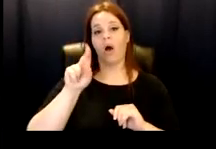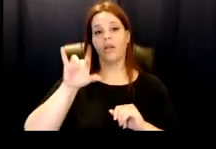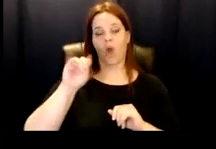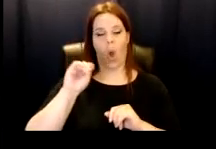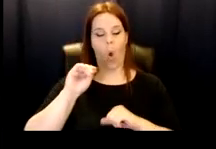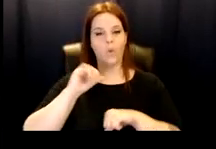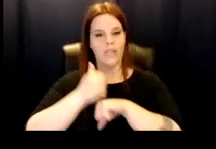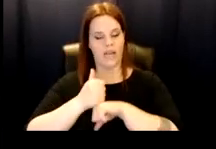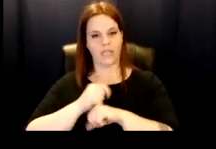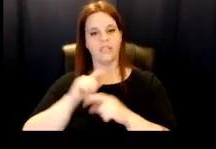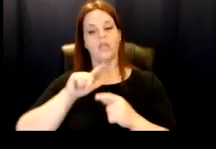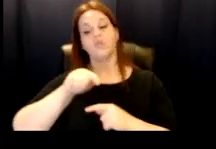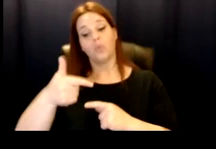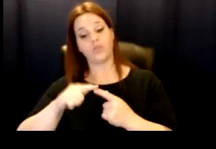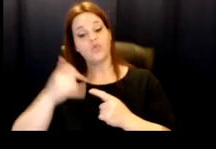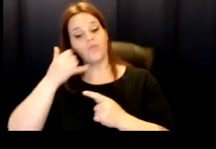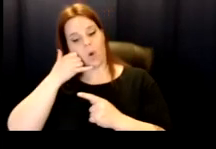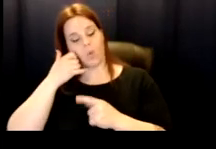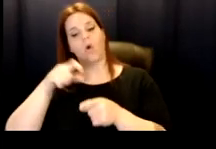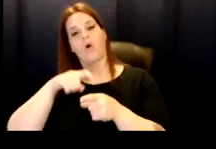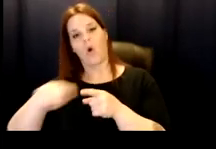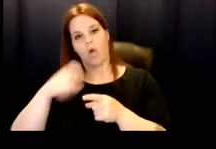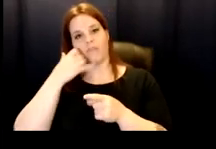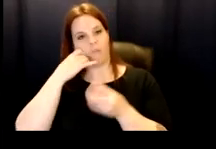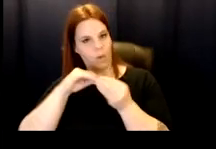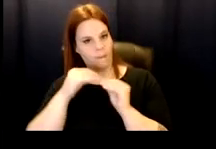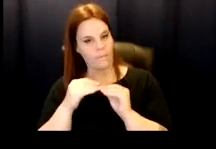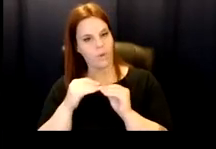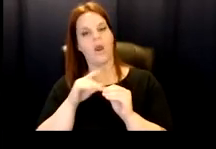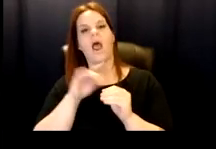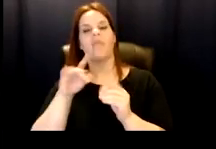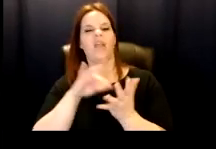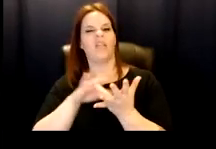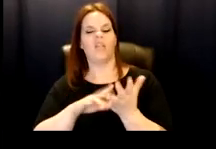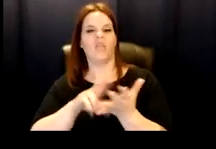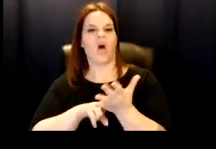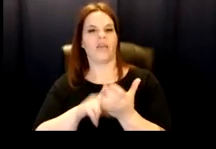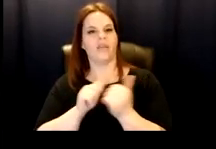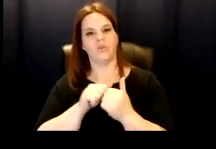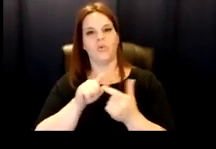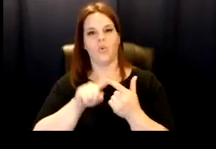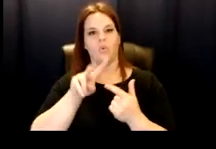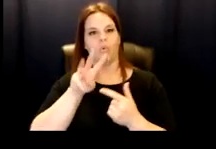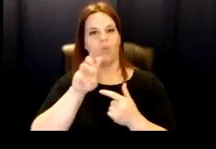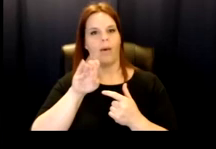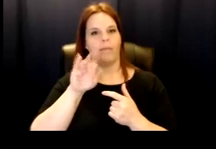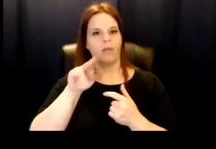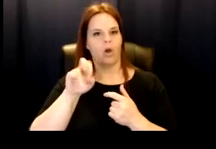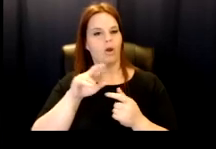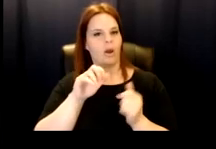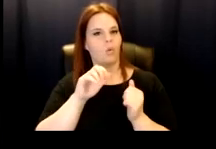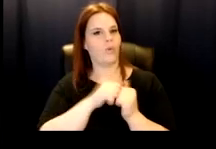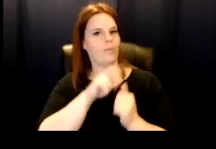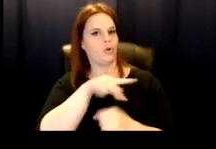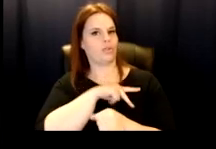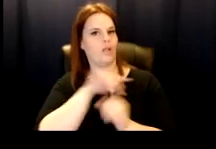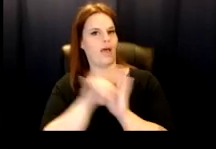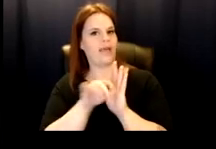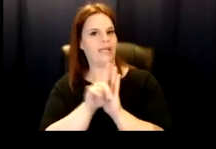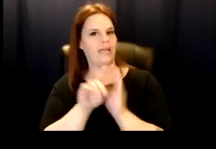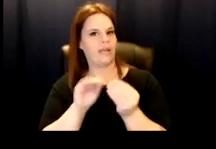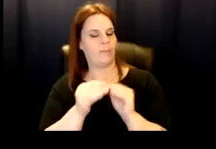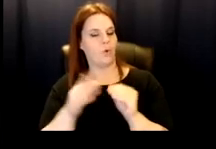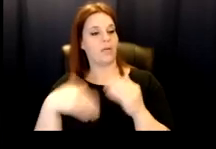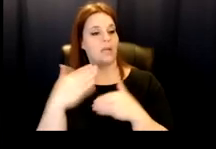follow directions to dial the number log in with the webinar and personal I.D. Next slide.